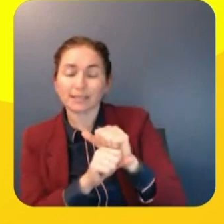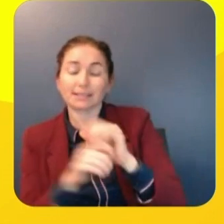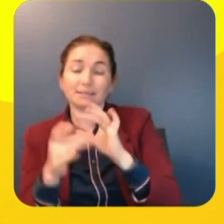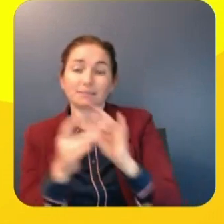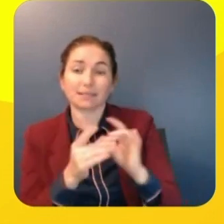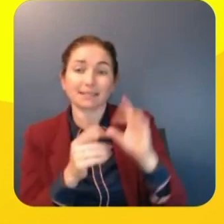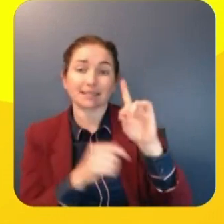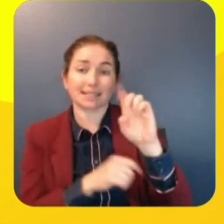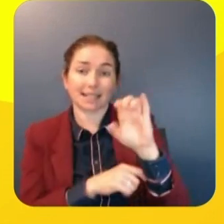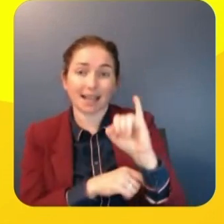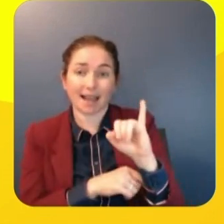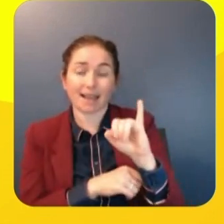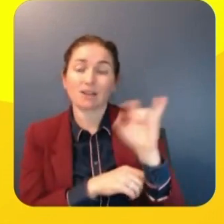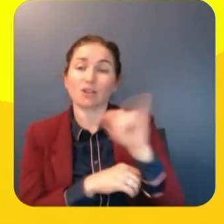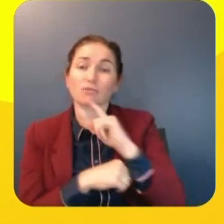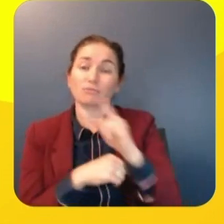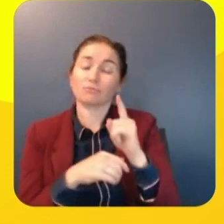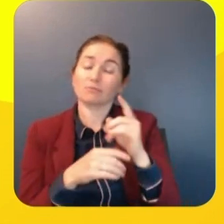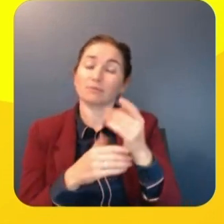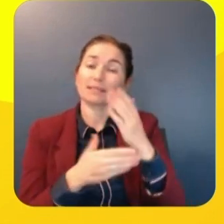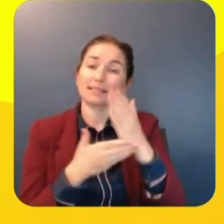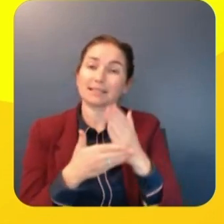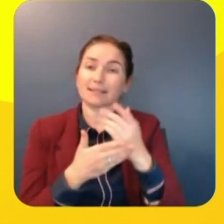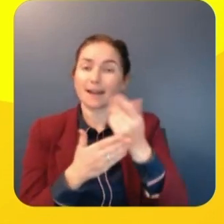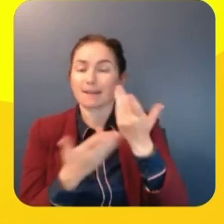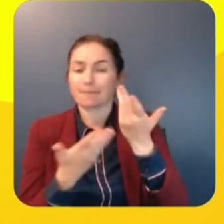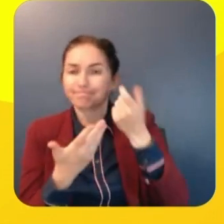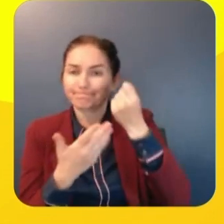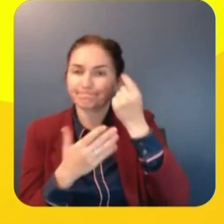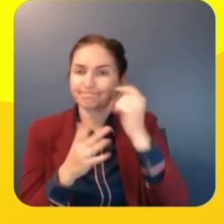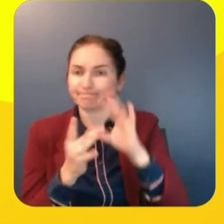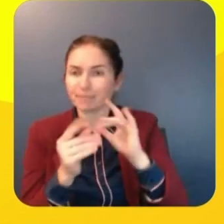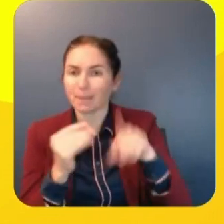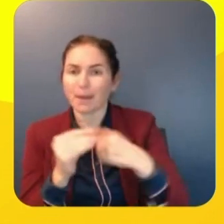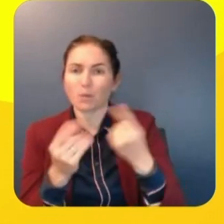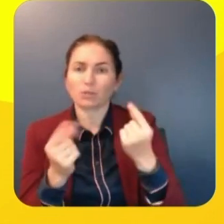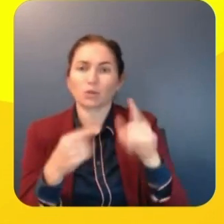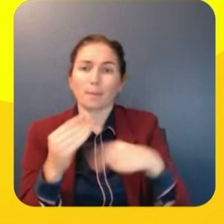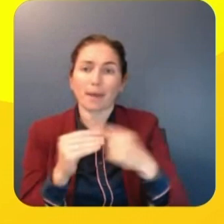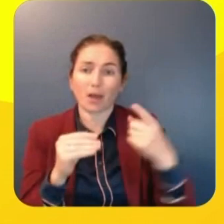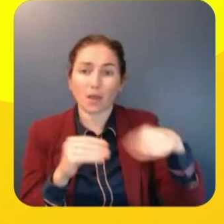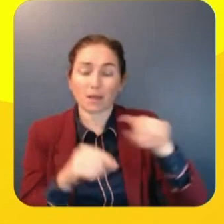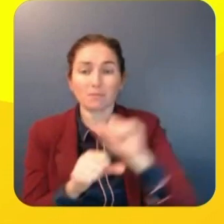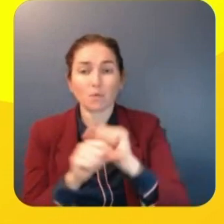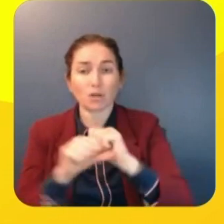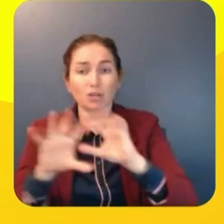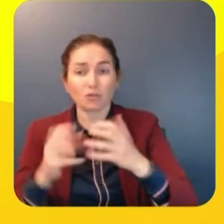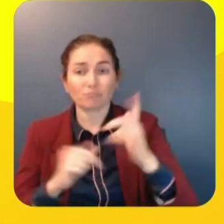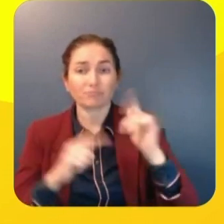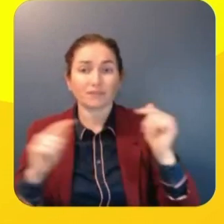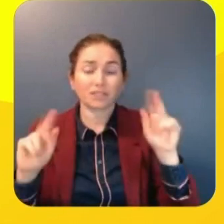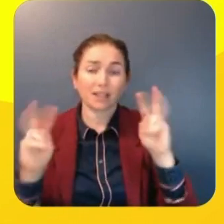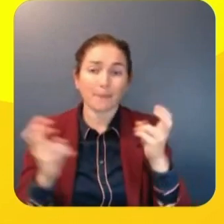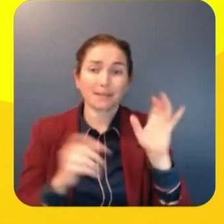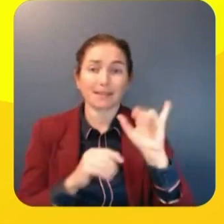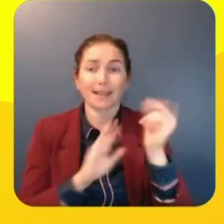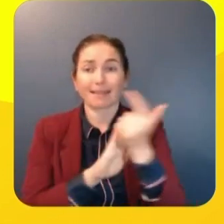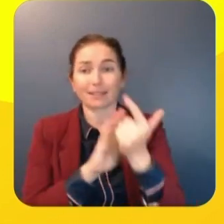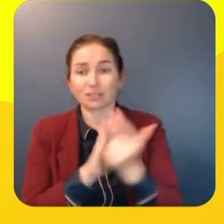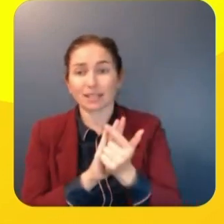insights into what we need to do about them, and working groups on various topics like legislation and policy, supplier diversity,